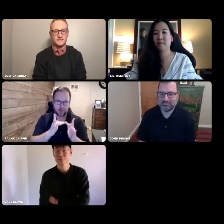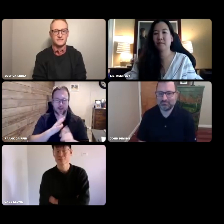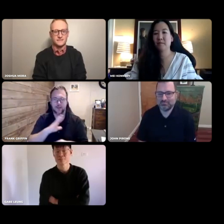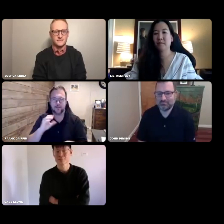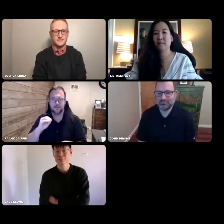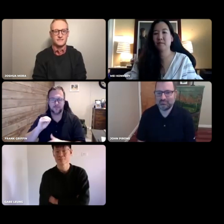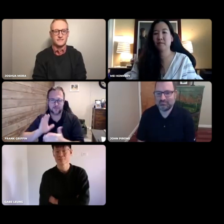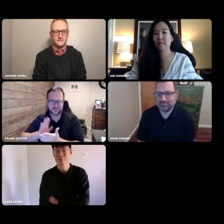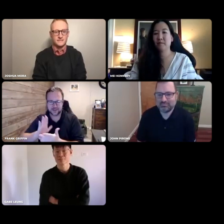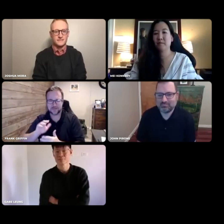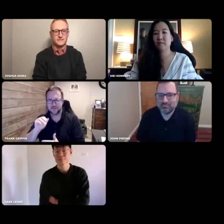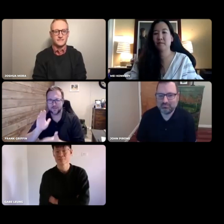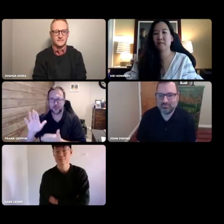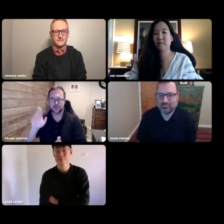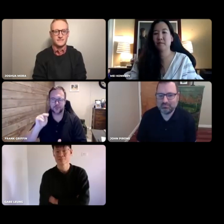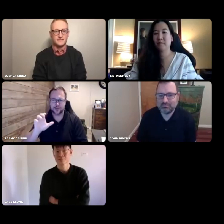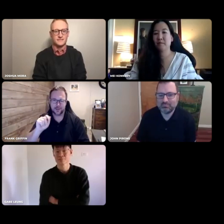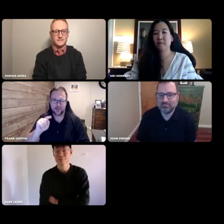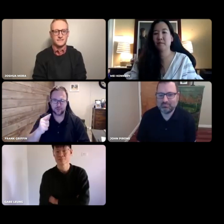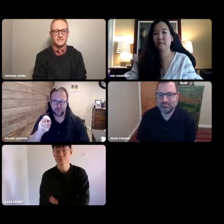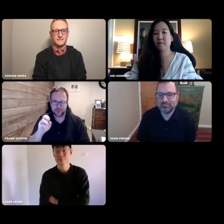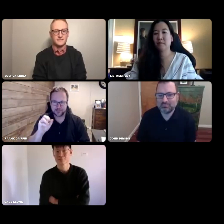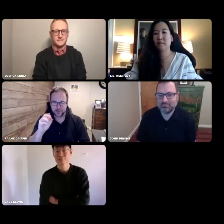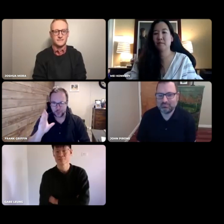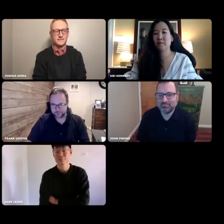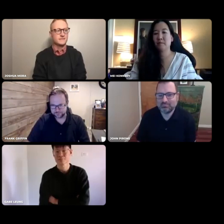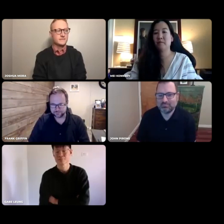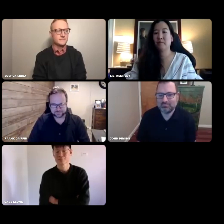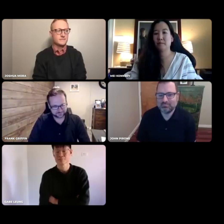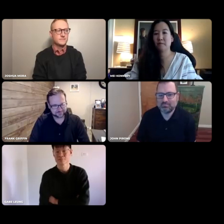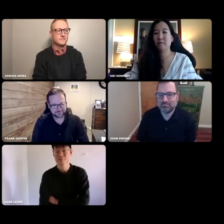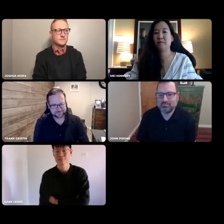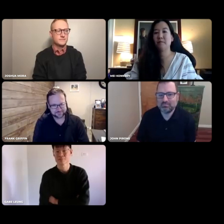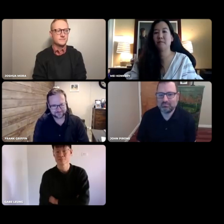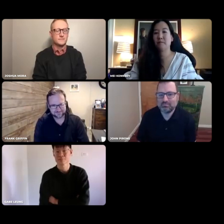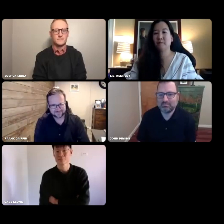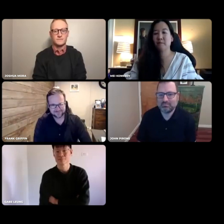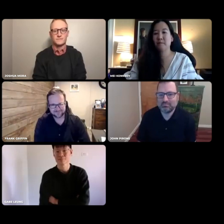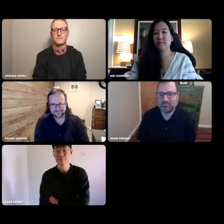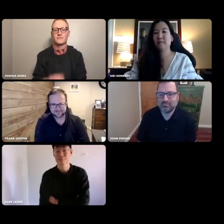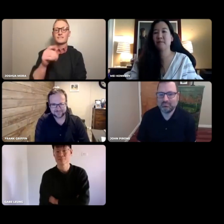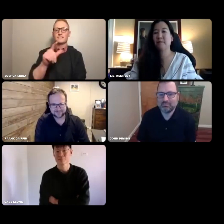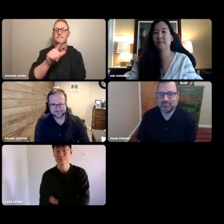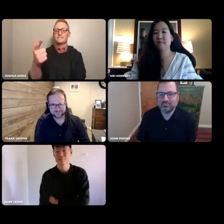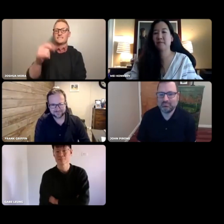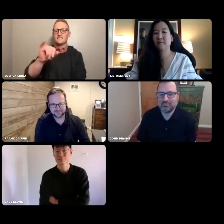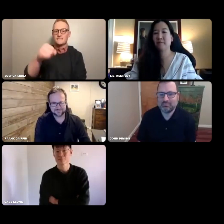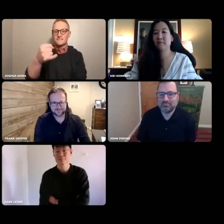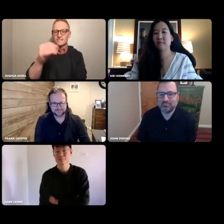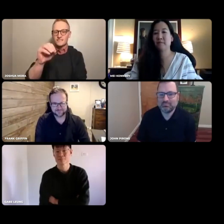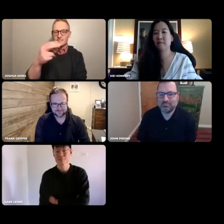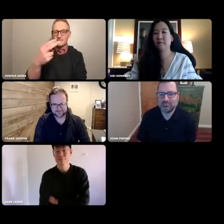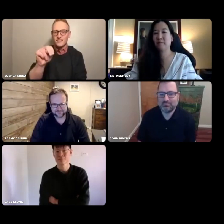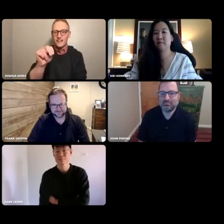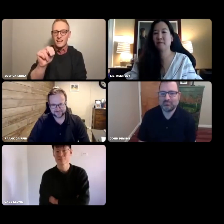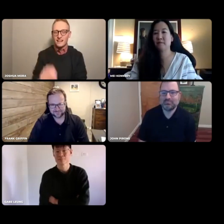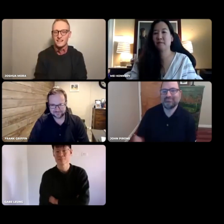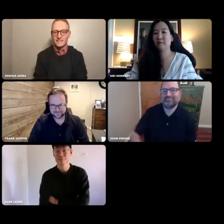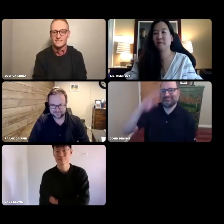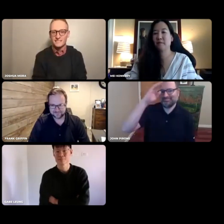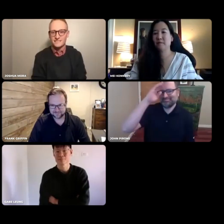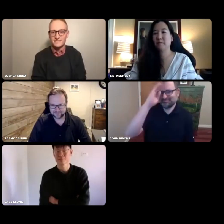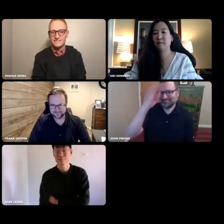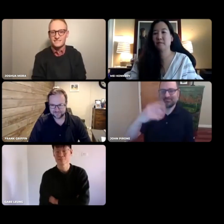I teach ASL online and at the University of North Carolina, Greensboro.